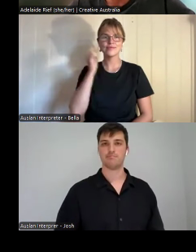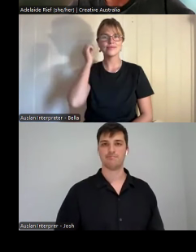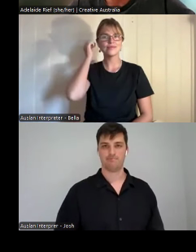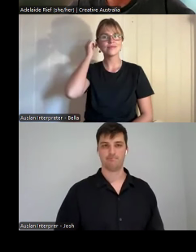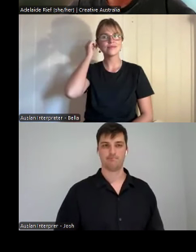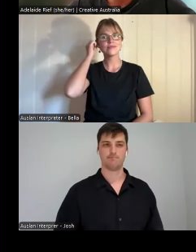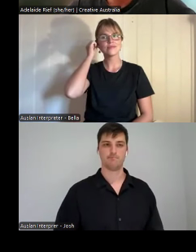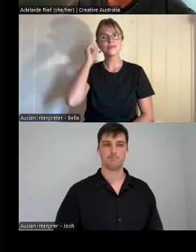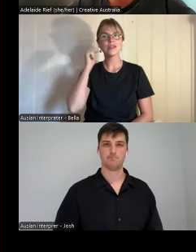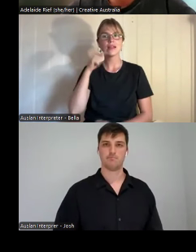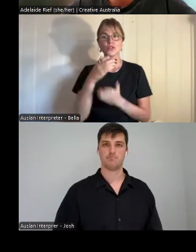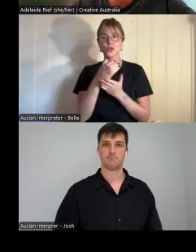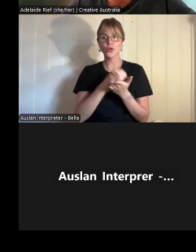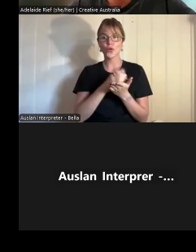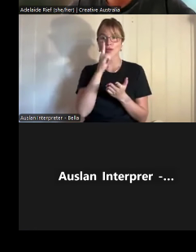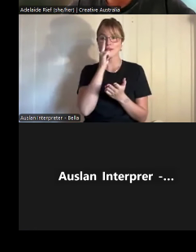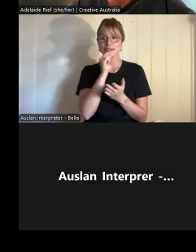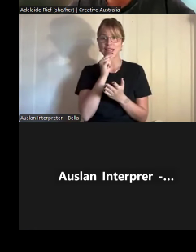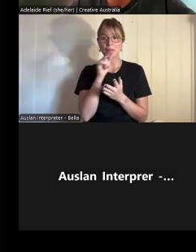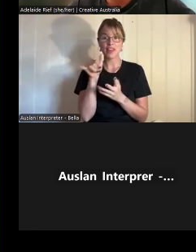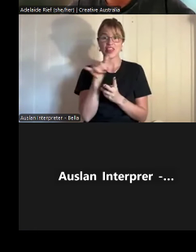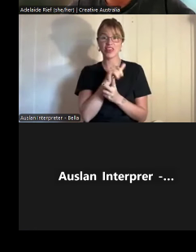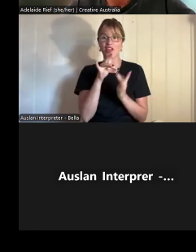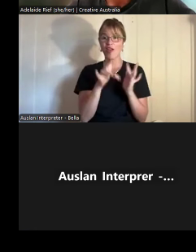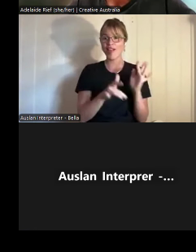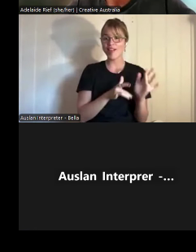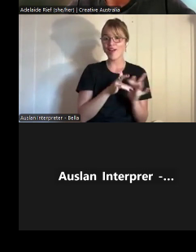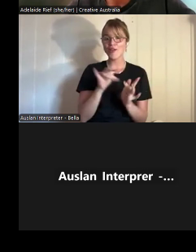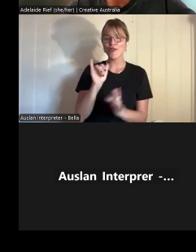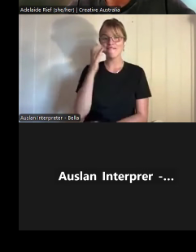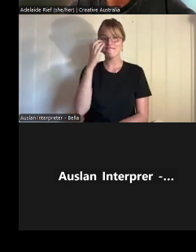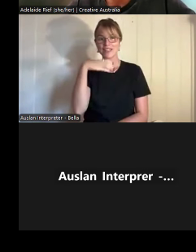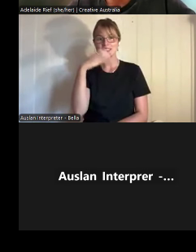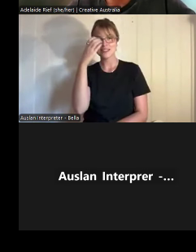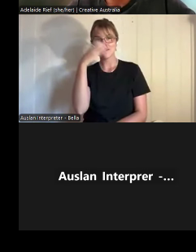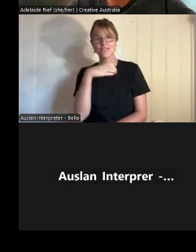online or in person, acknowledging that Board members often don't always live in the same